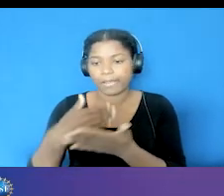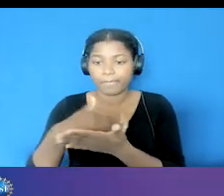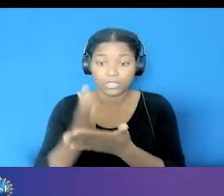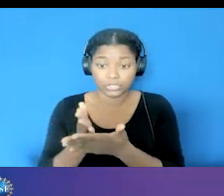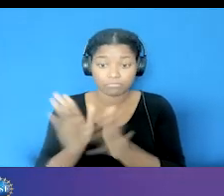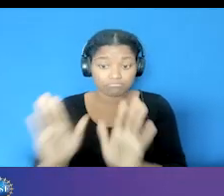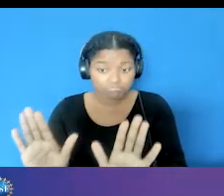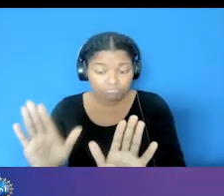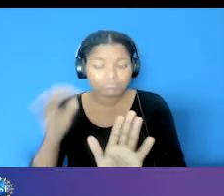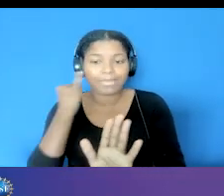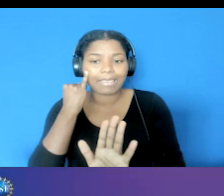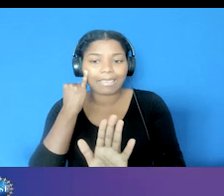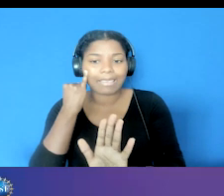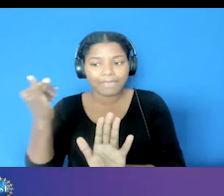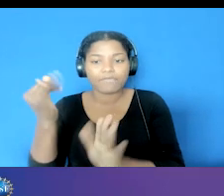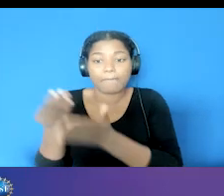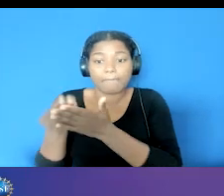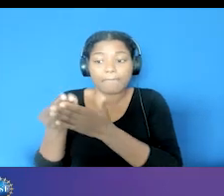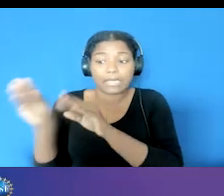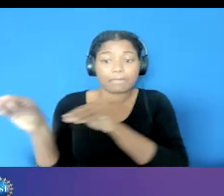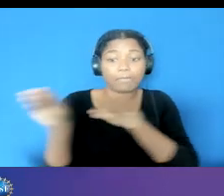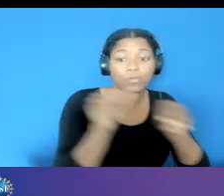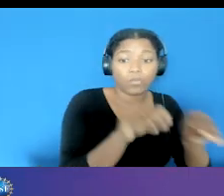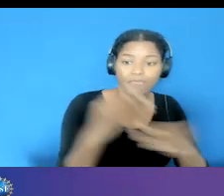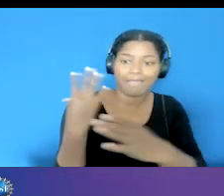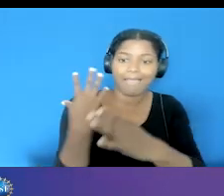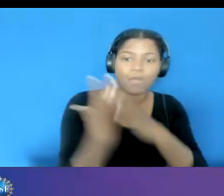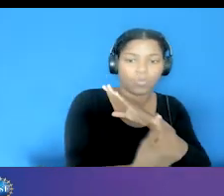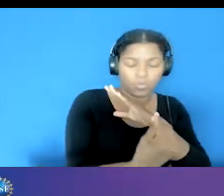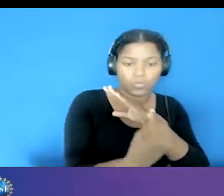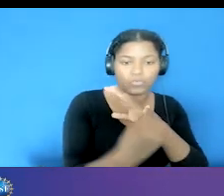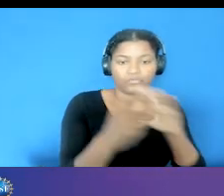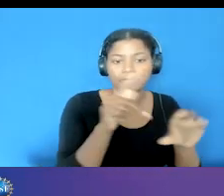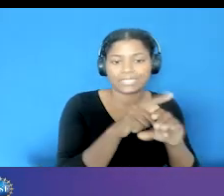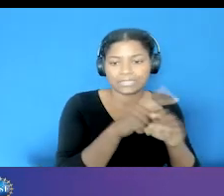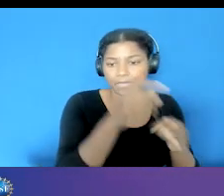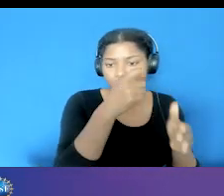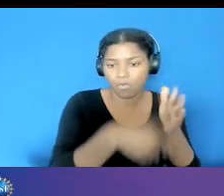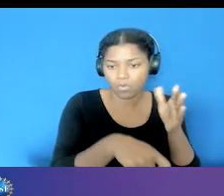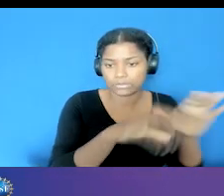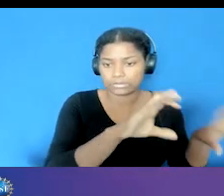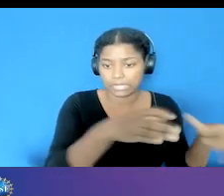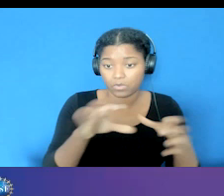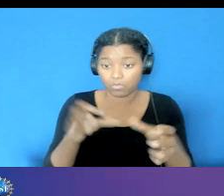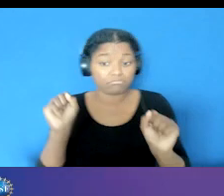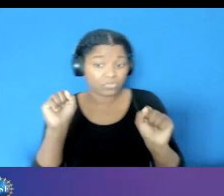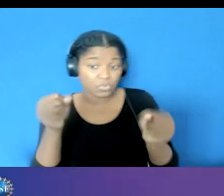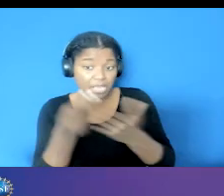of moving funding out of the participant support cost category. You can put money into it.